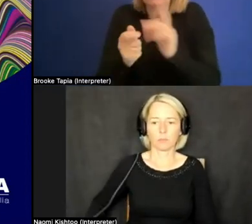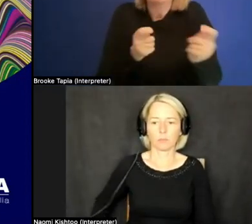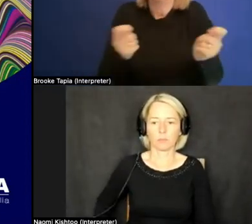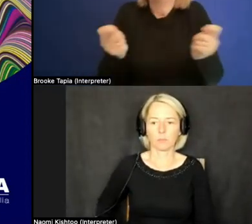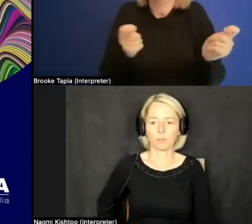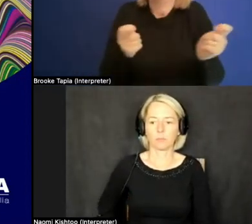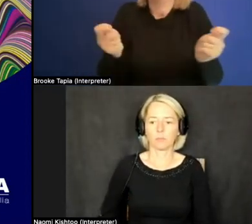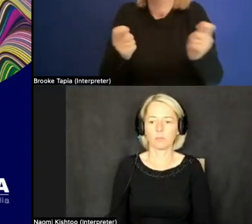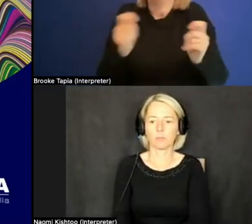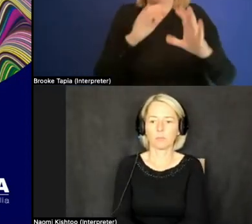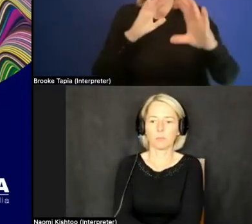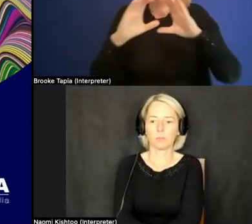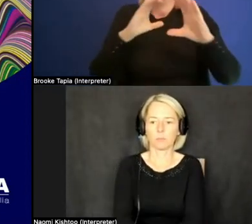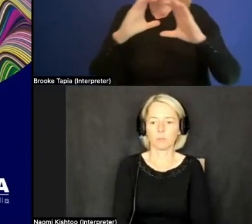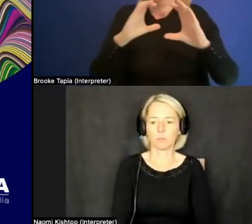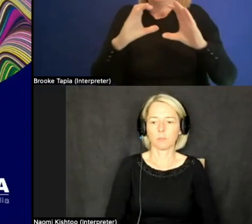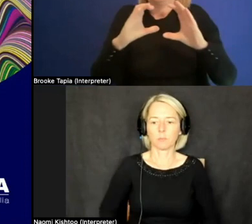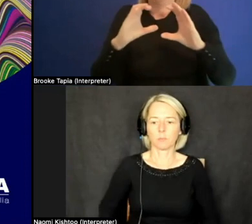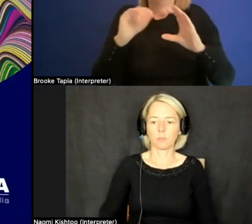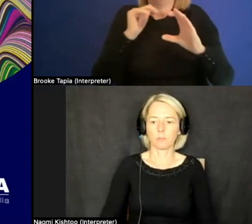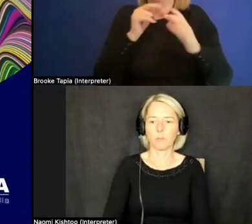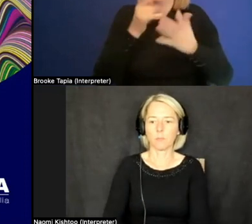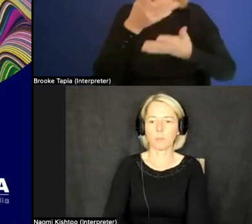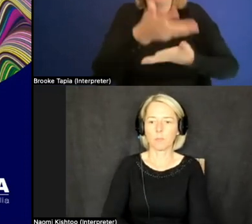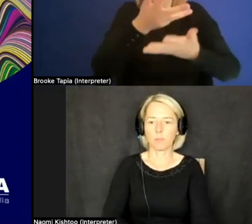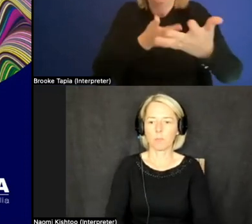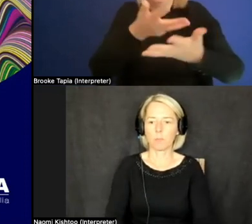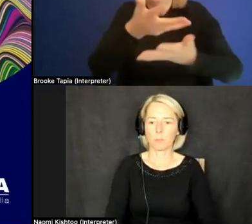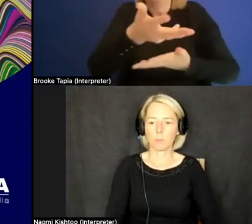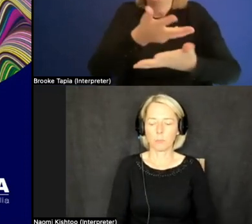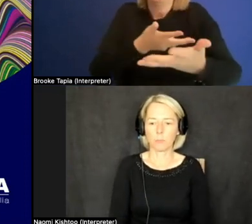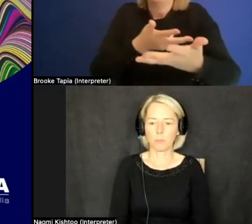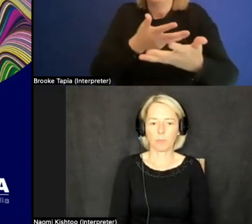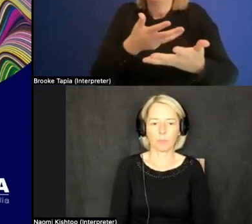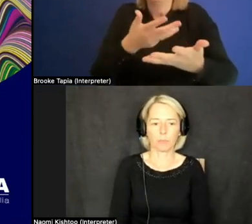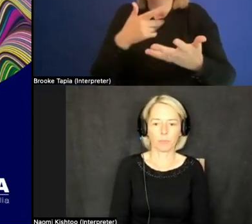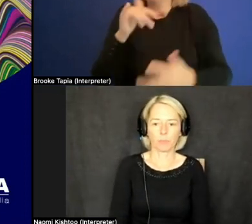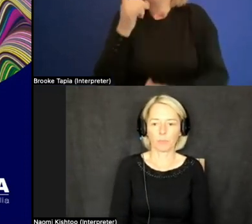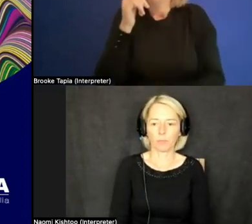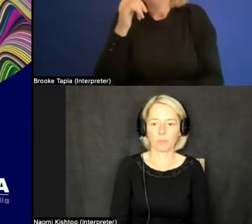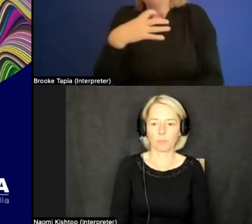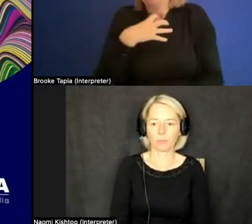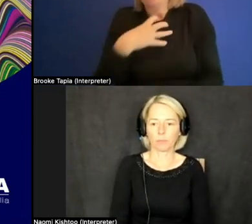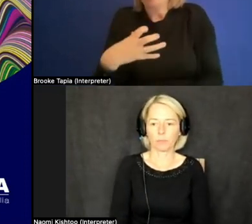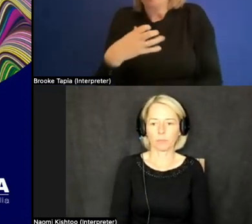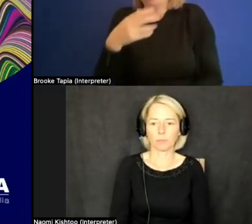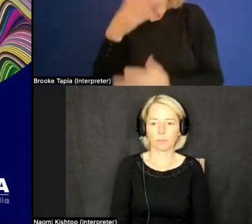communication and interaction, possibly more so than allied health professionals